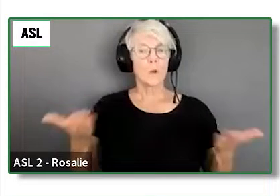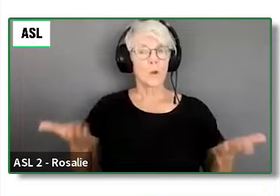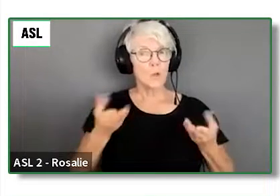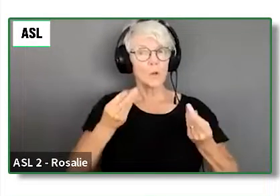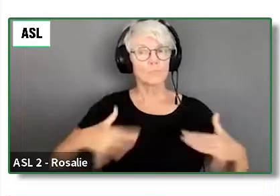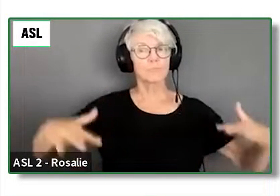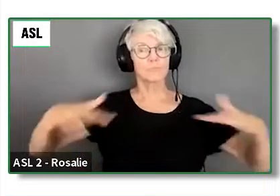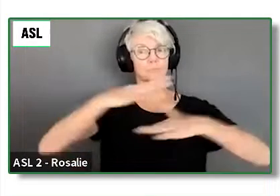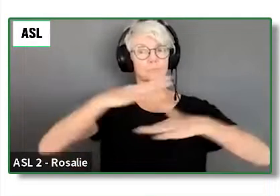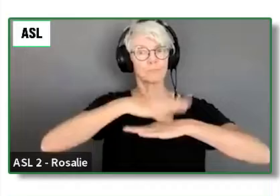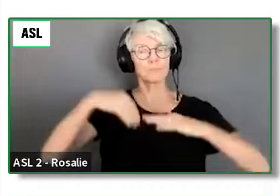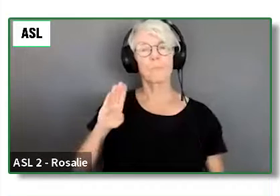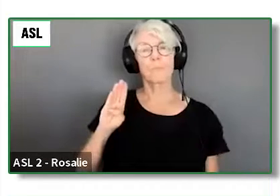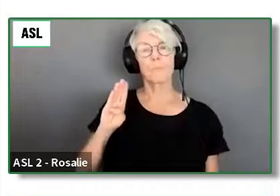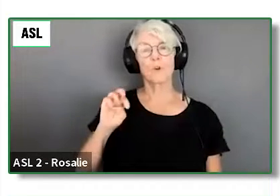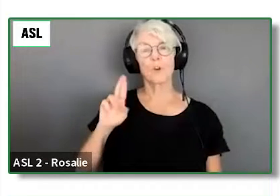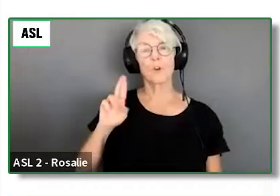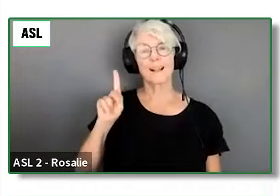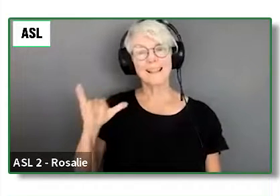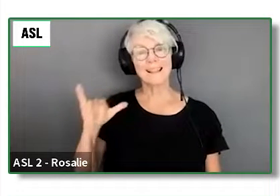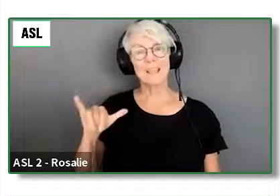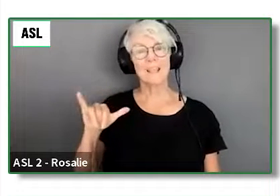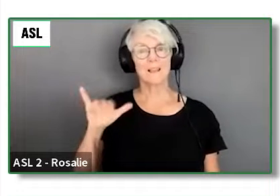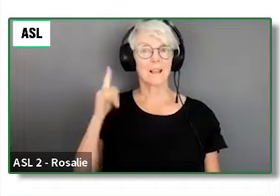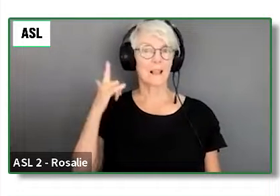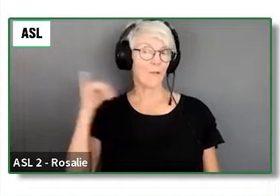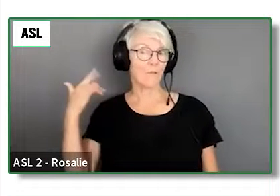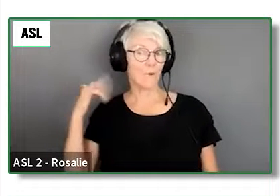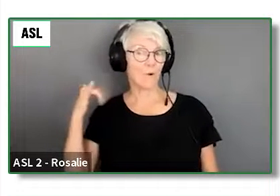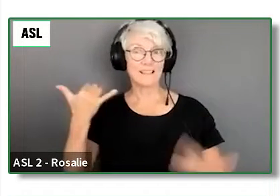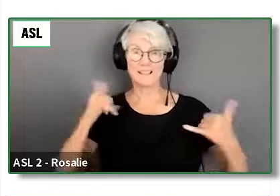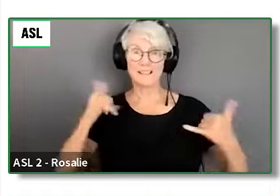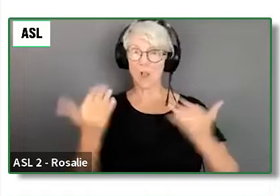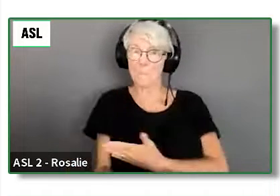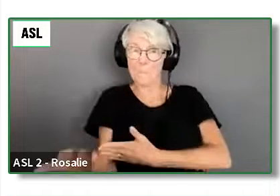California where it's still morning. Uh as the unceded